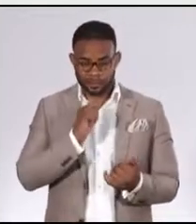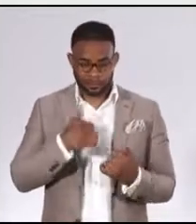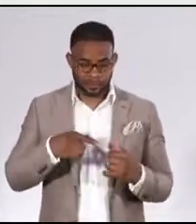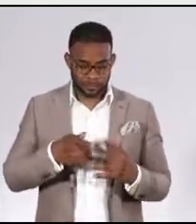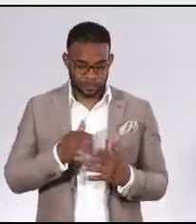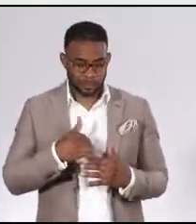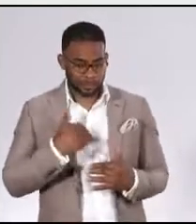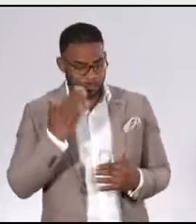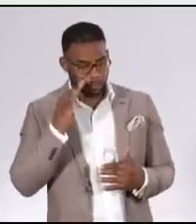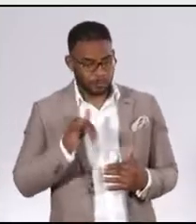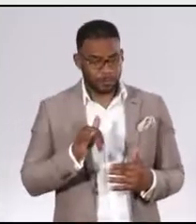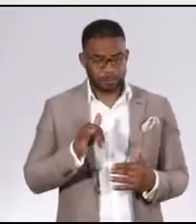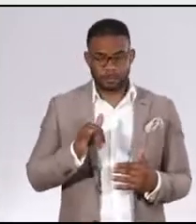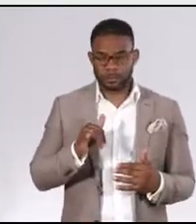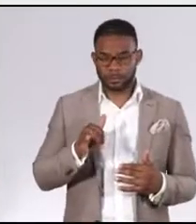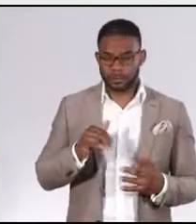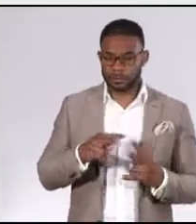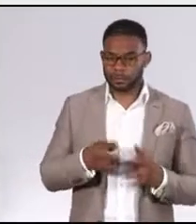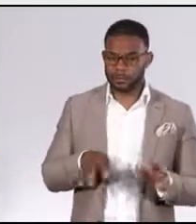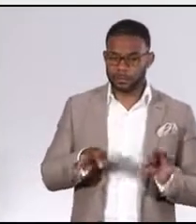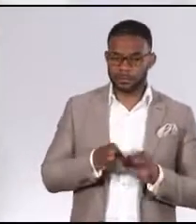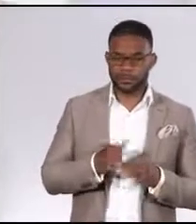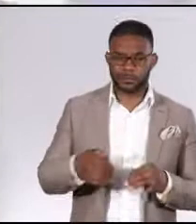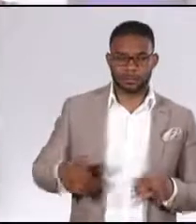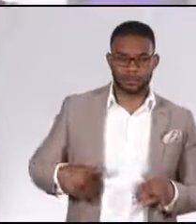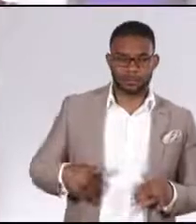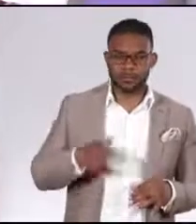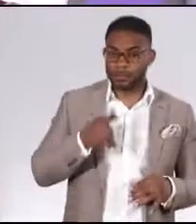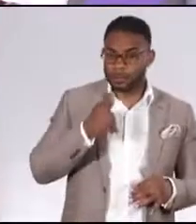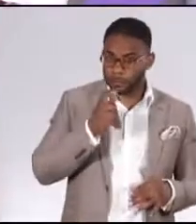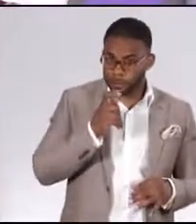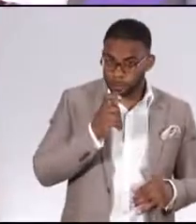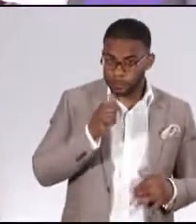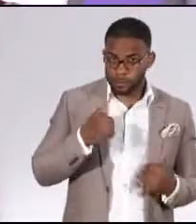um It's very important to get a sense of who we had represented.